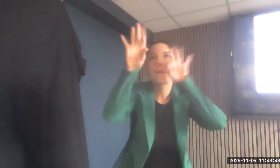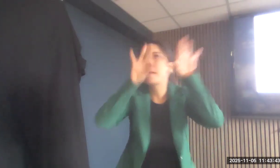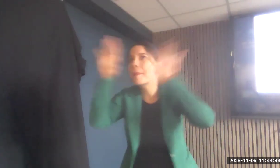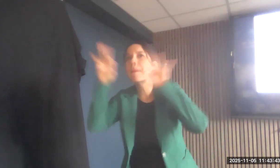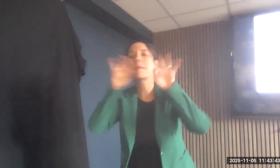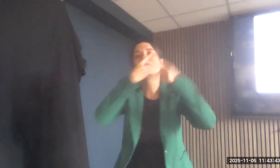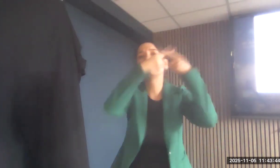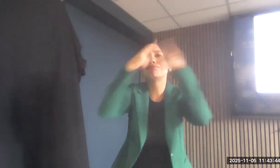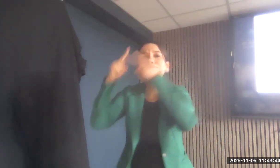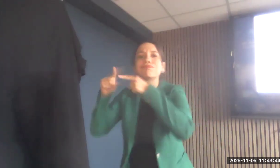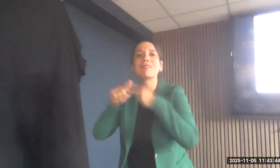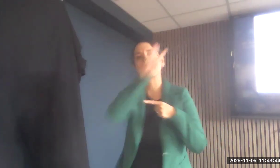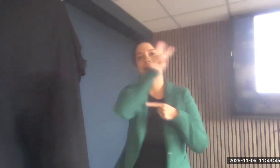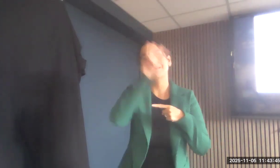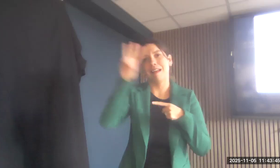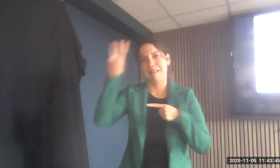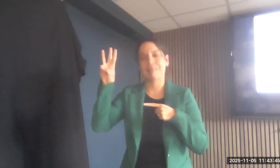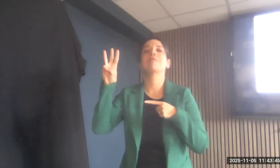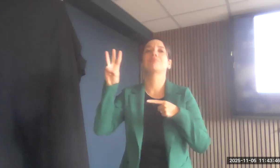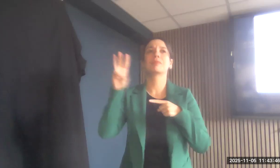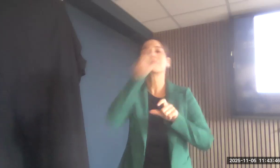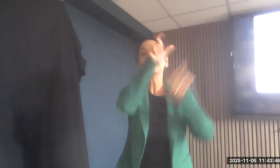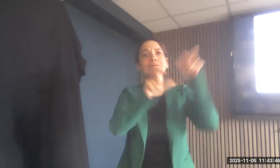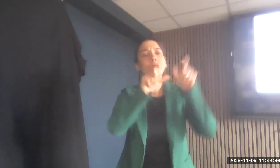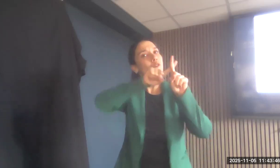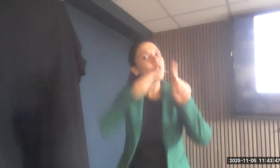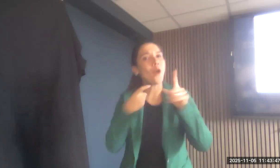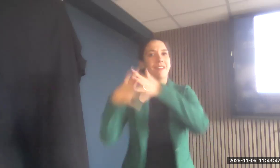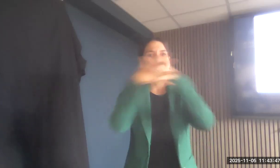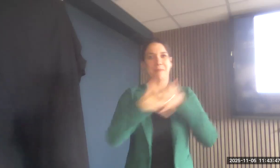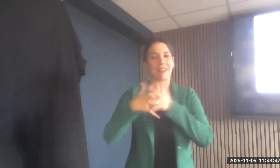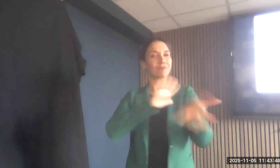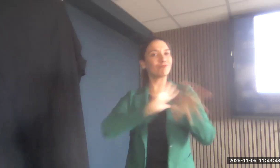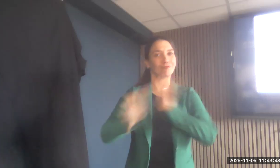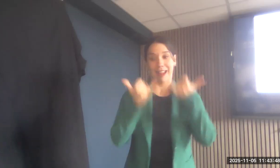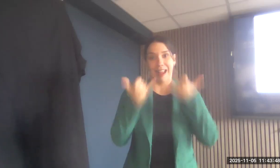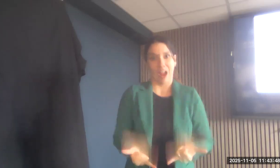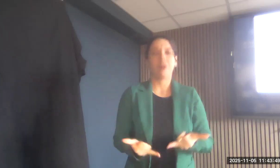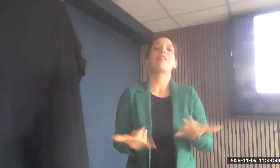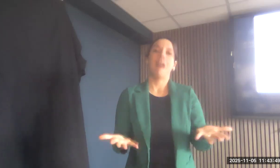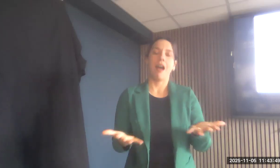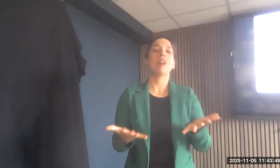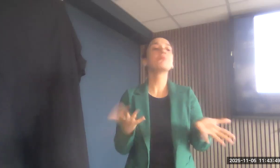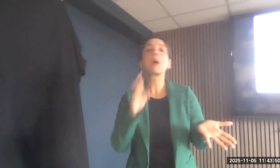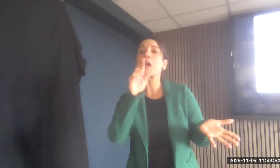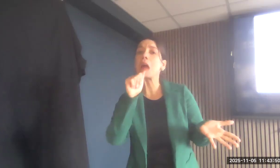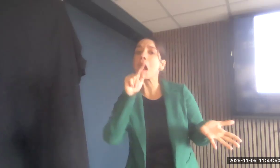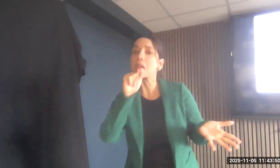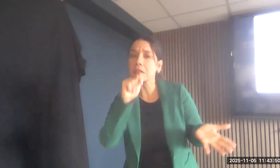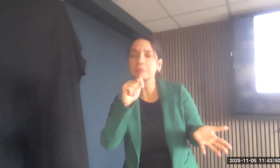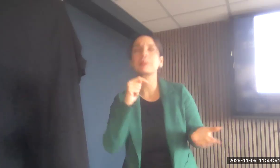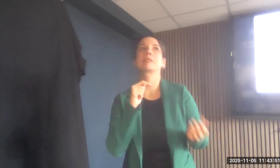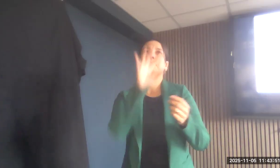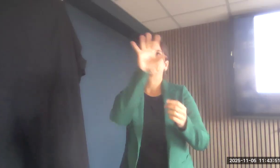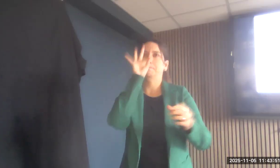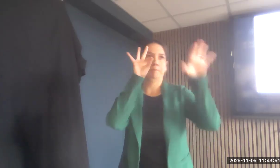Because of technology now, it's very easy to access signs from different countries on various signed glossaries in a way that we weren't able to previously.